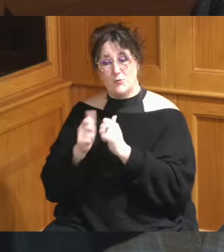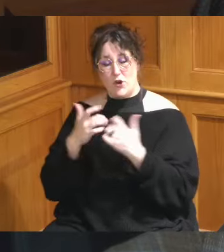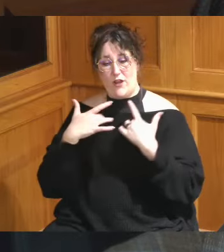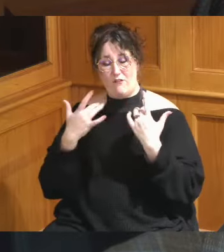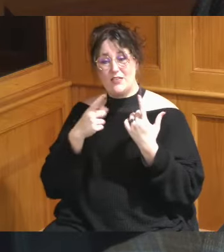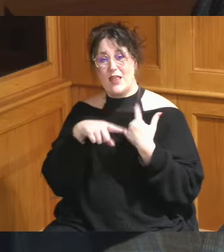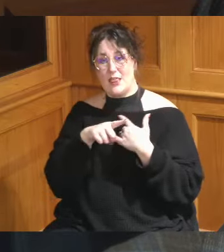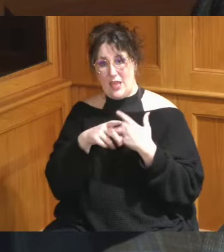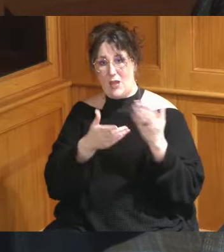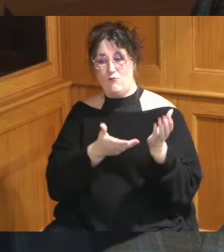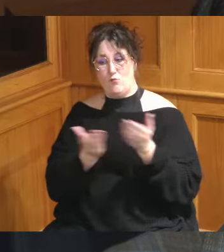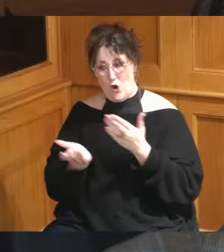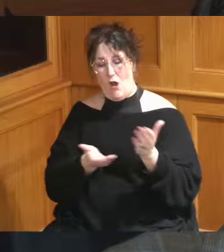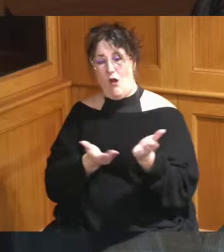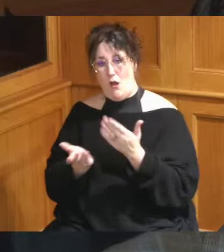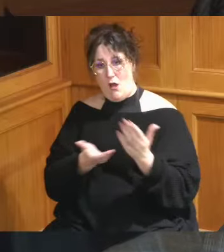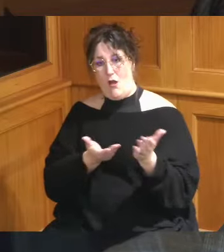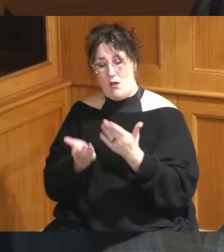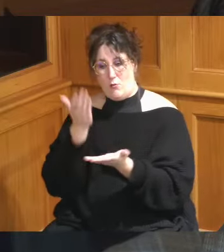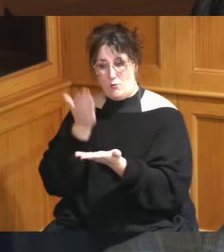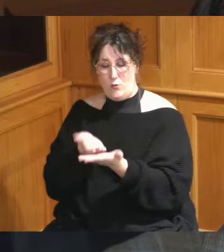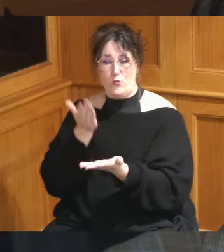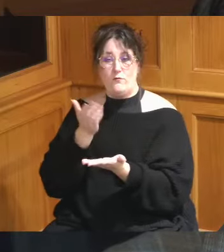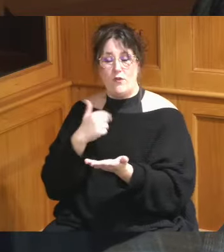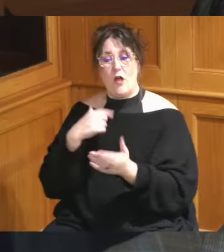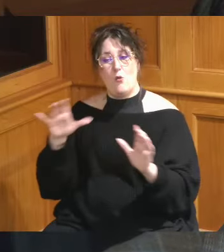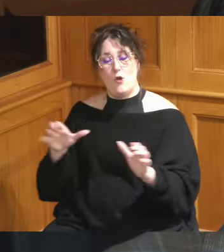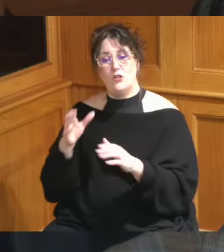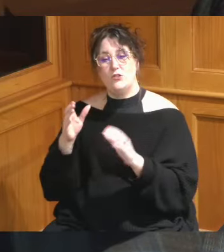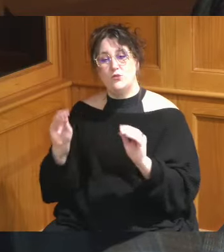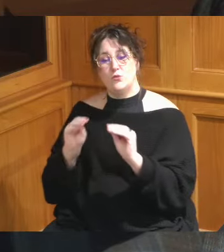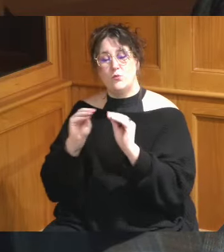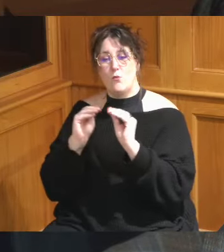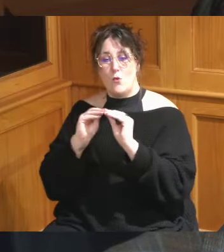in sporting events and we've got I want to do more. I want to be more aggressive and I want